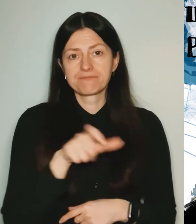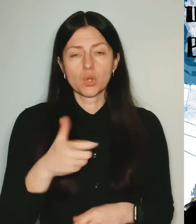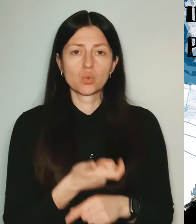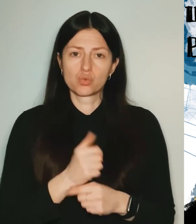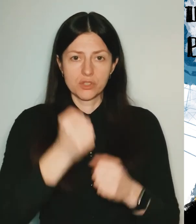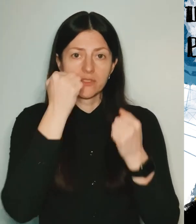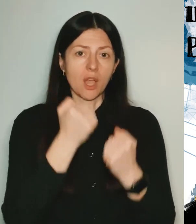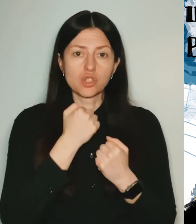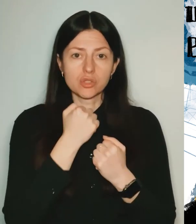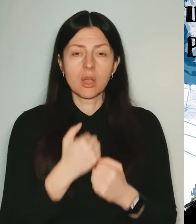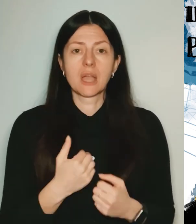I am so grateful to them for it.